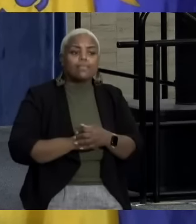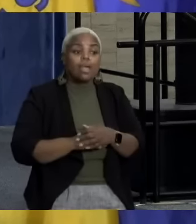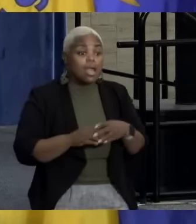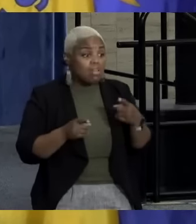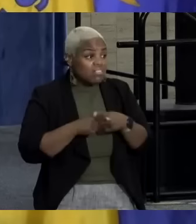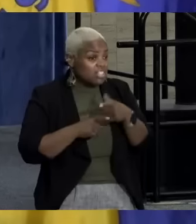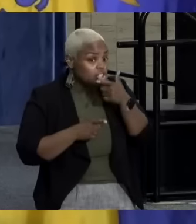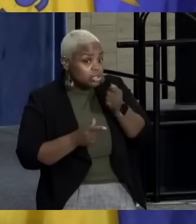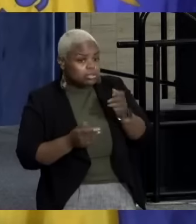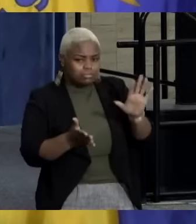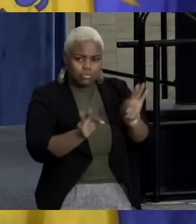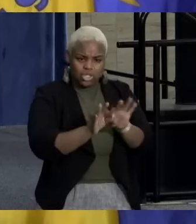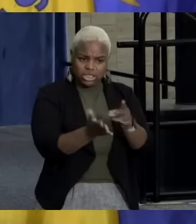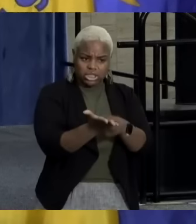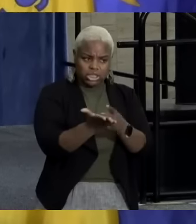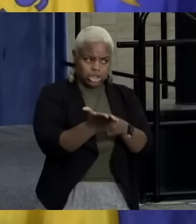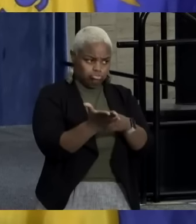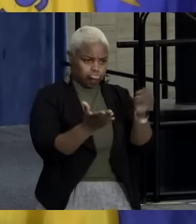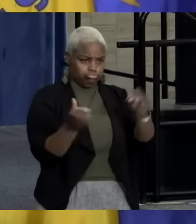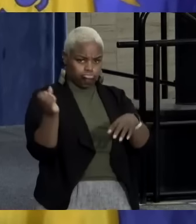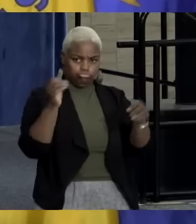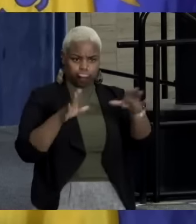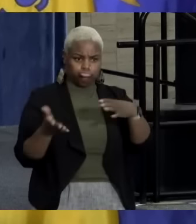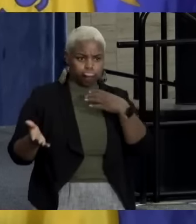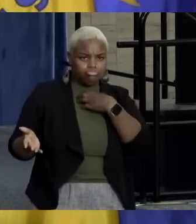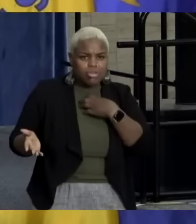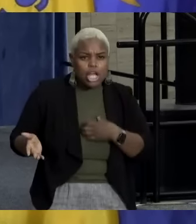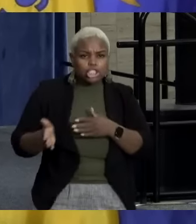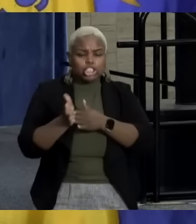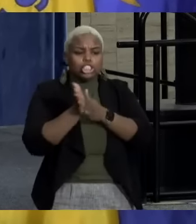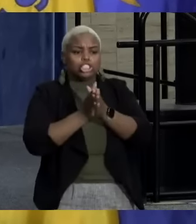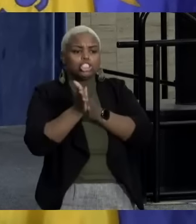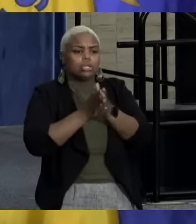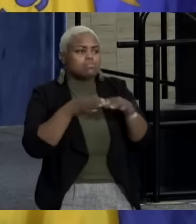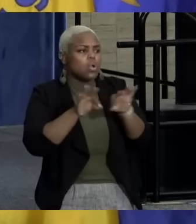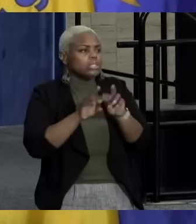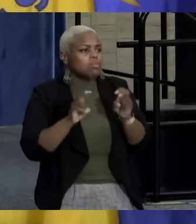Speak your mind passionately about an important topic in medicine that is not being talked